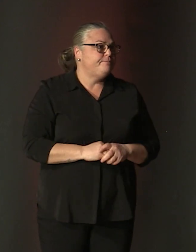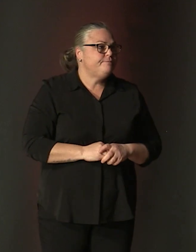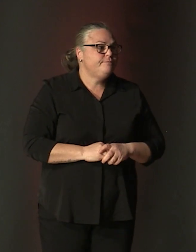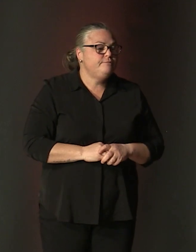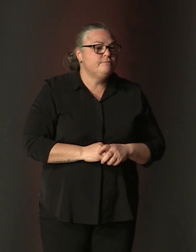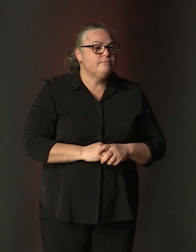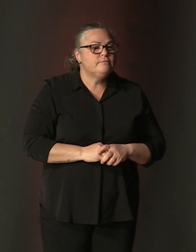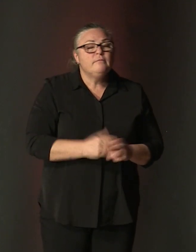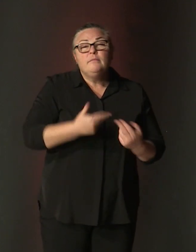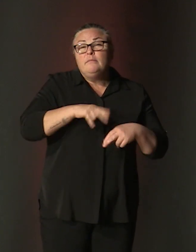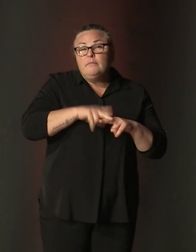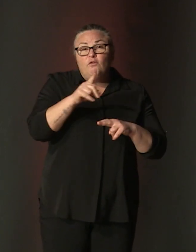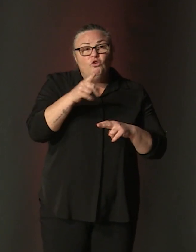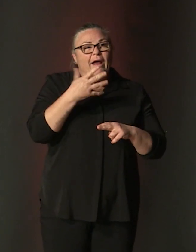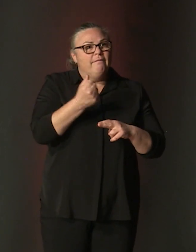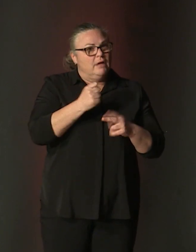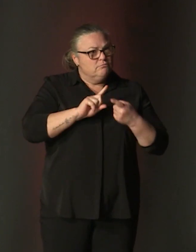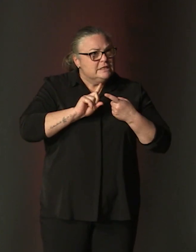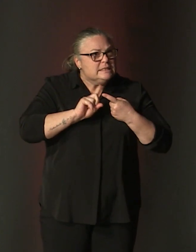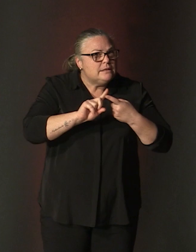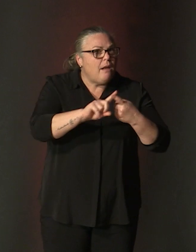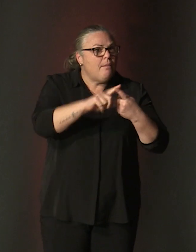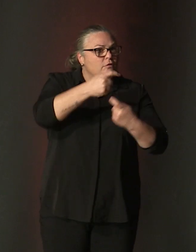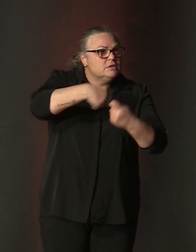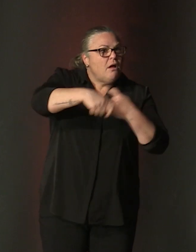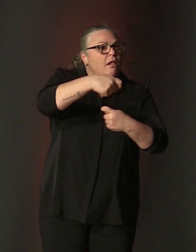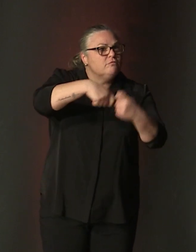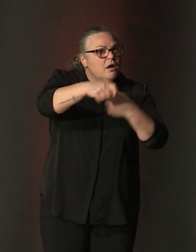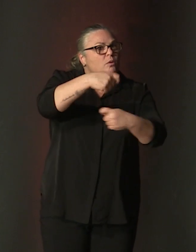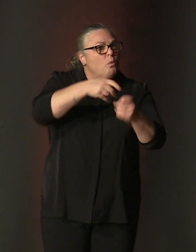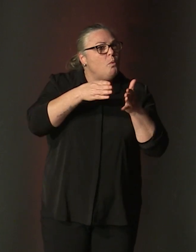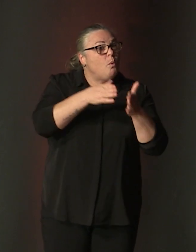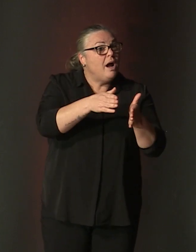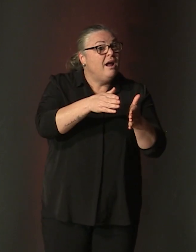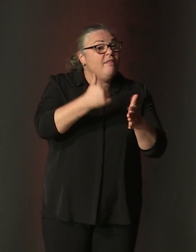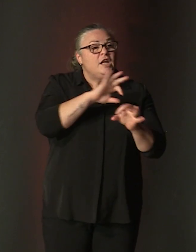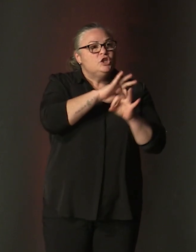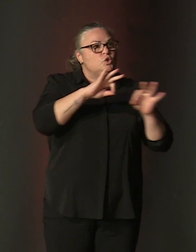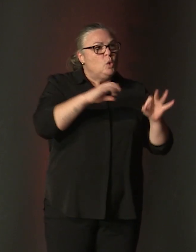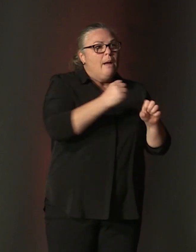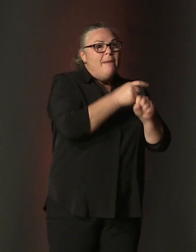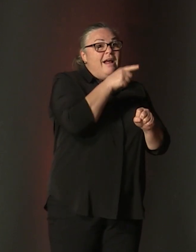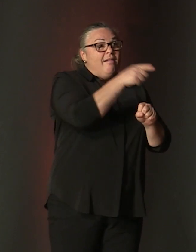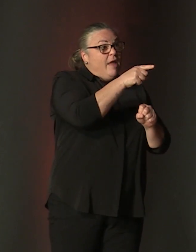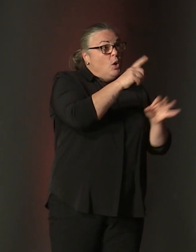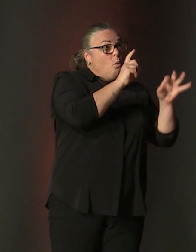and does not impact the quality of the material? Well, such an approach is in the works.